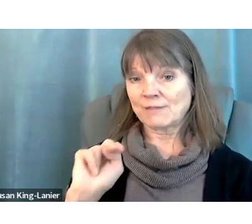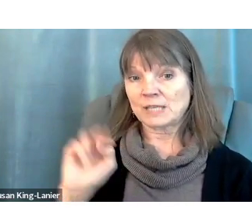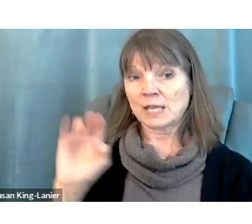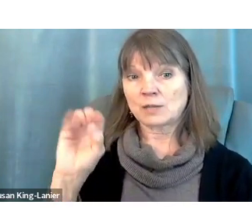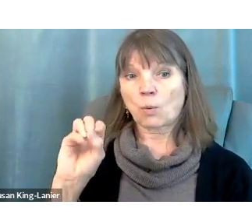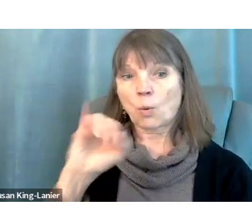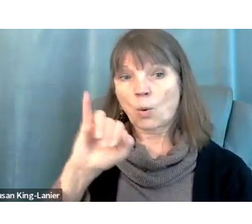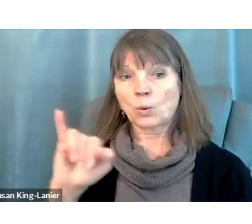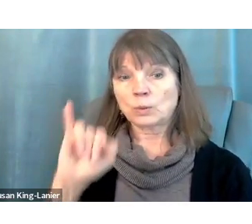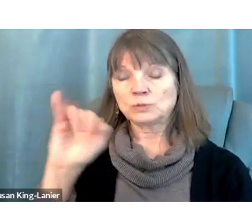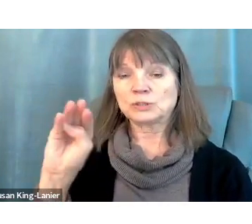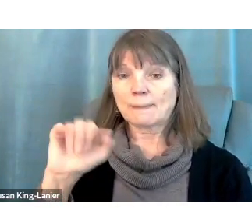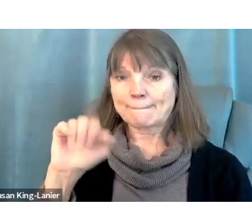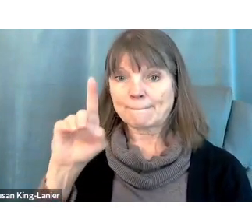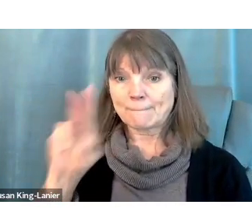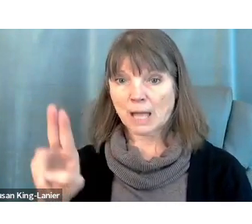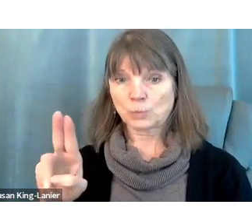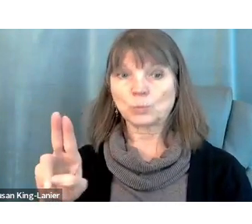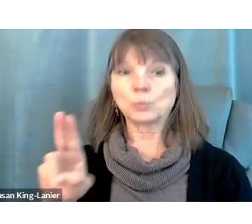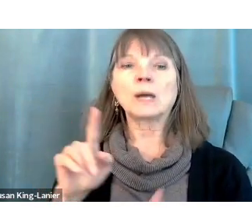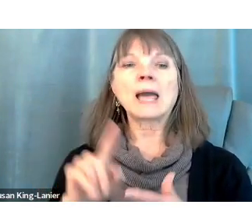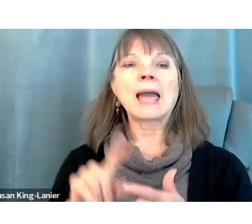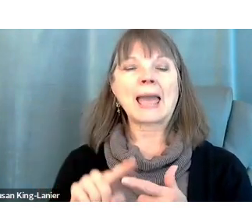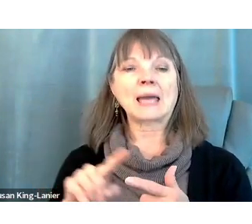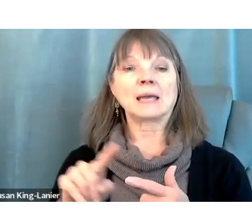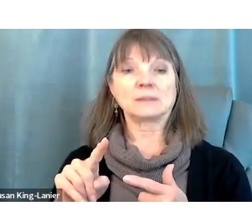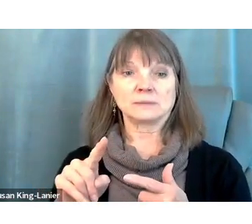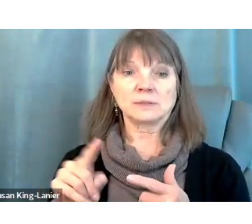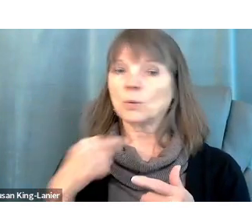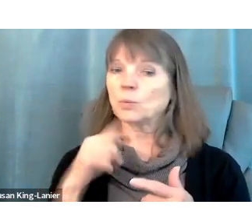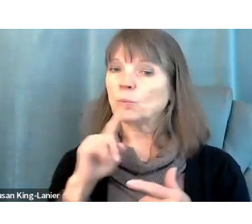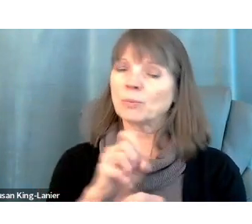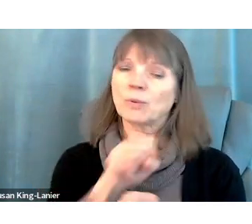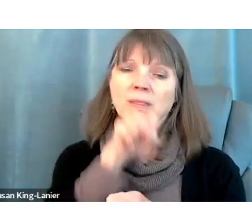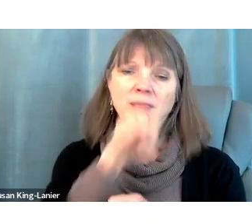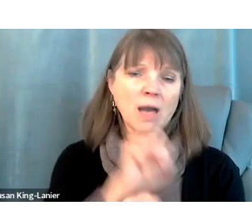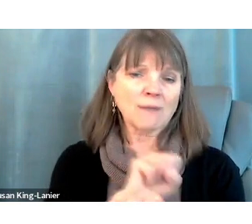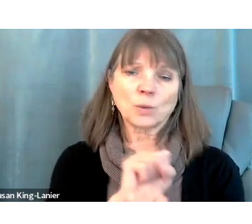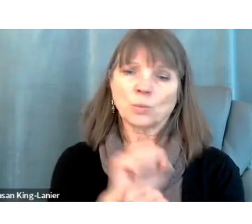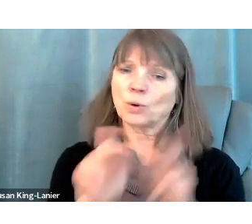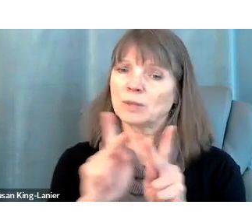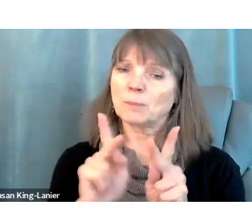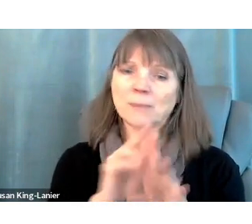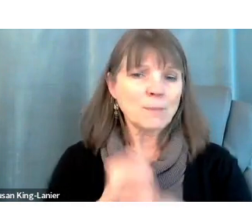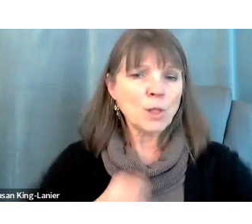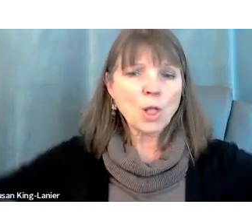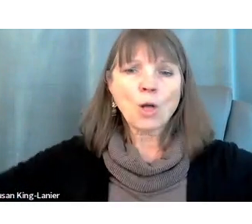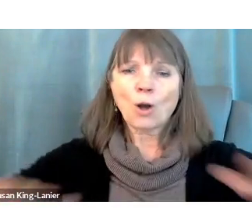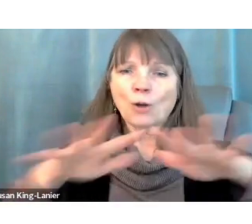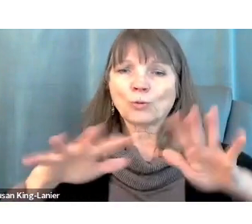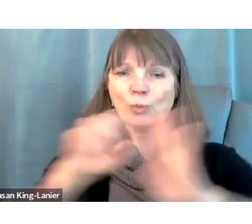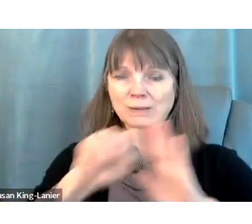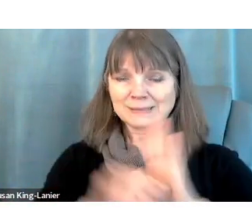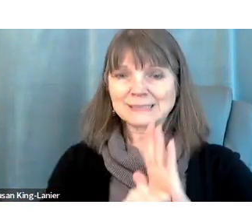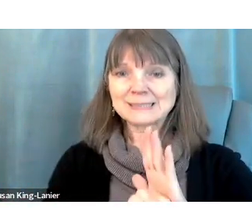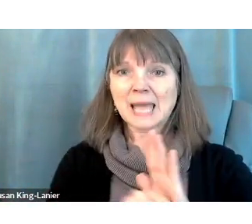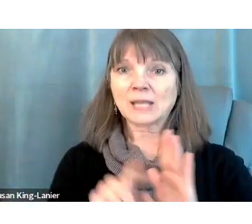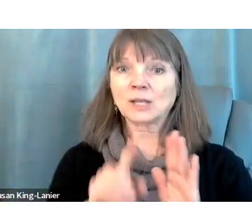We are so happy to be offering this across the state and we would love to work with any providers who are interested.